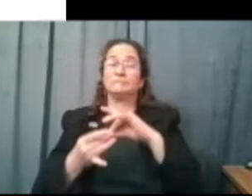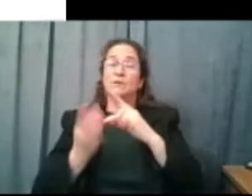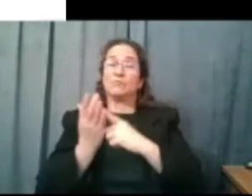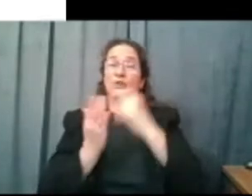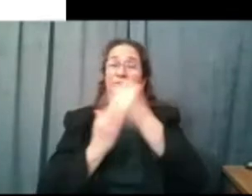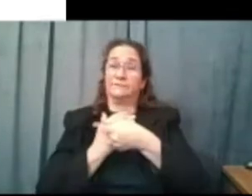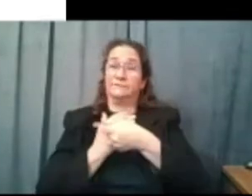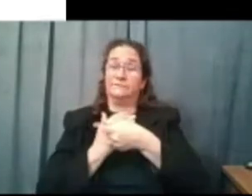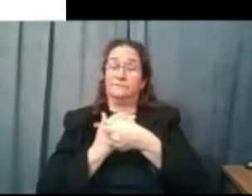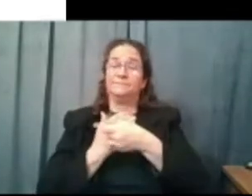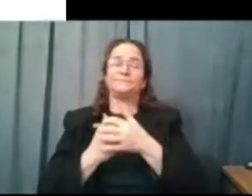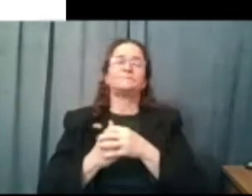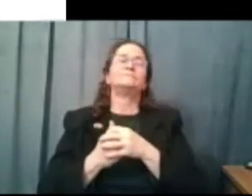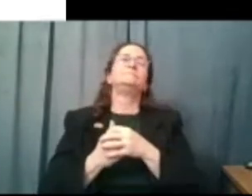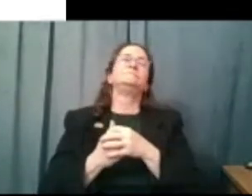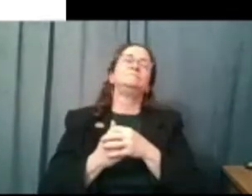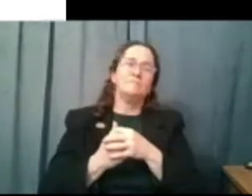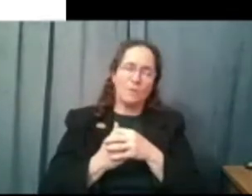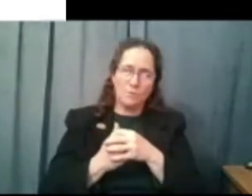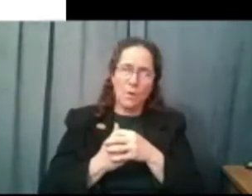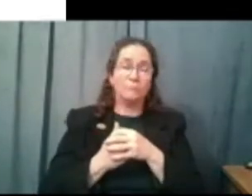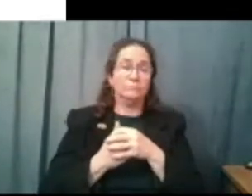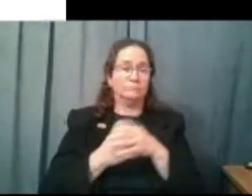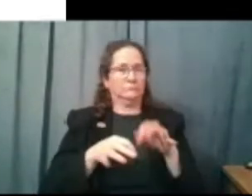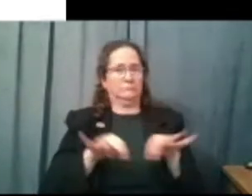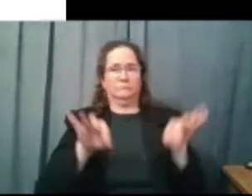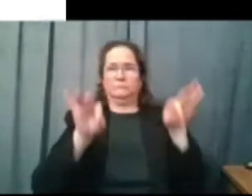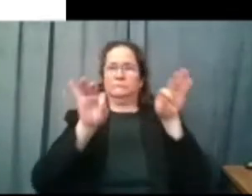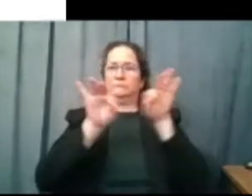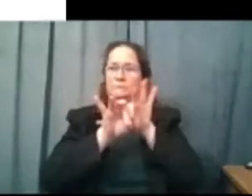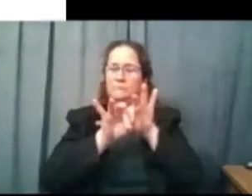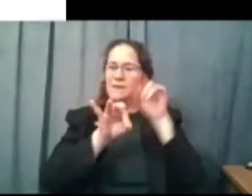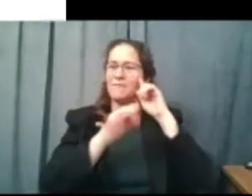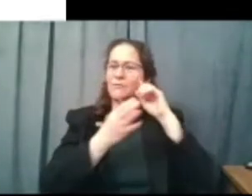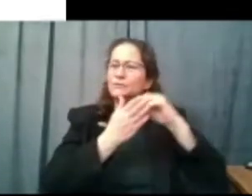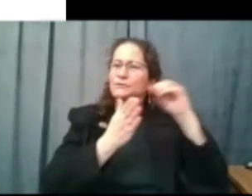So it was very important to kids, my students